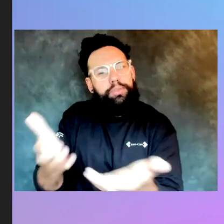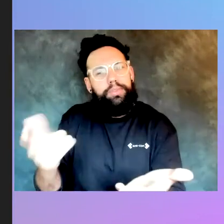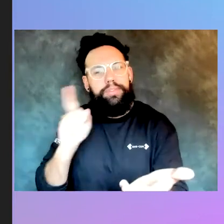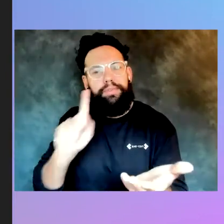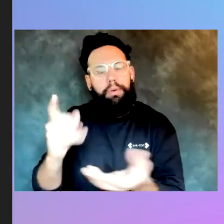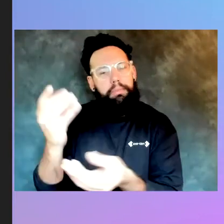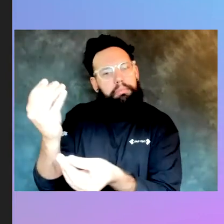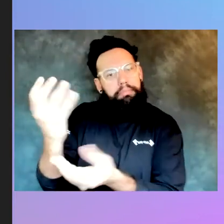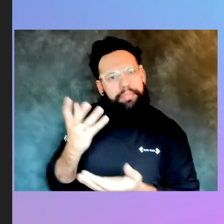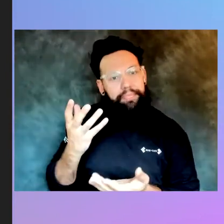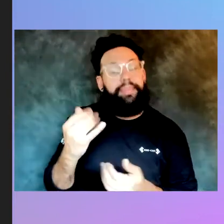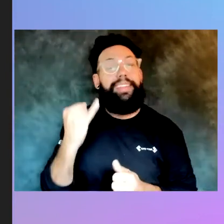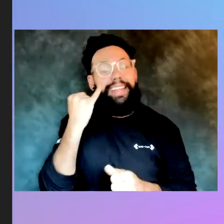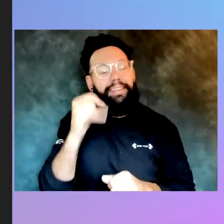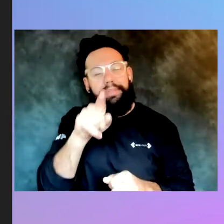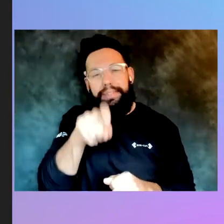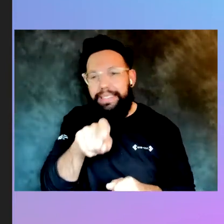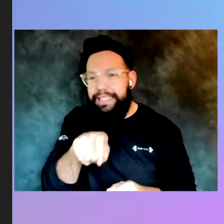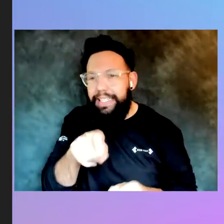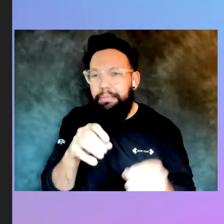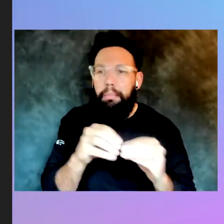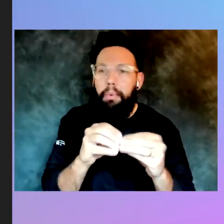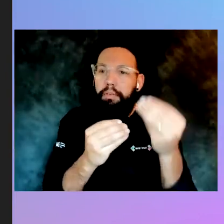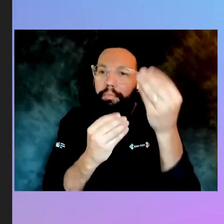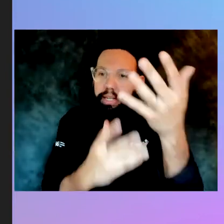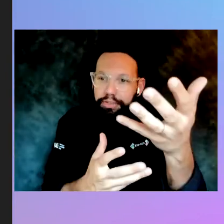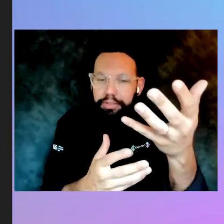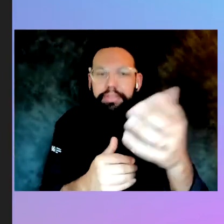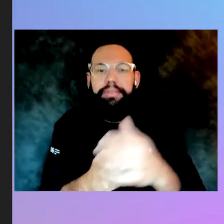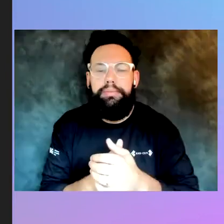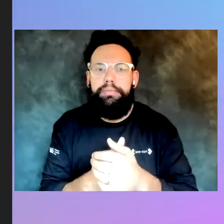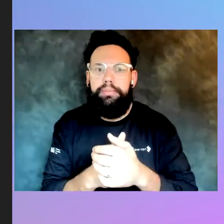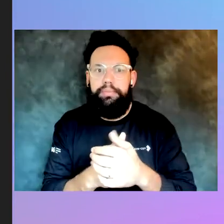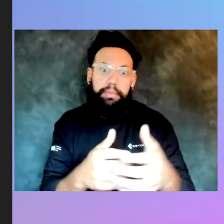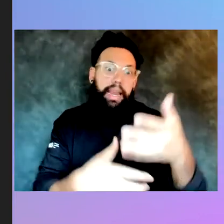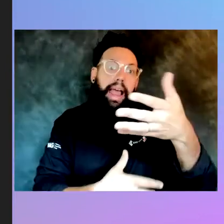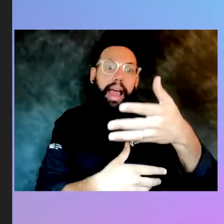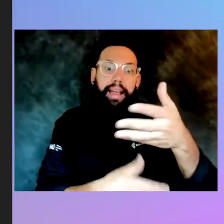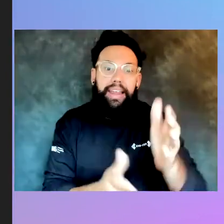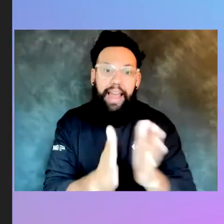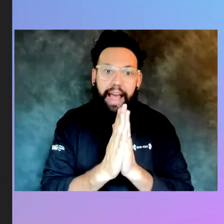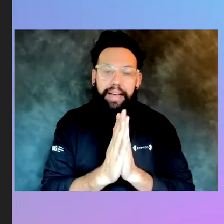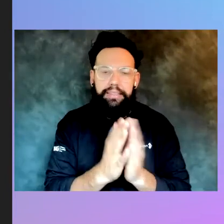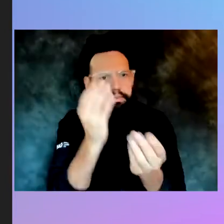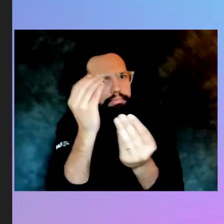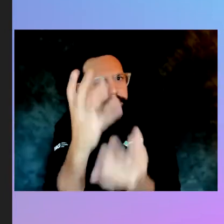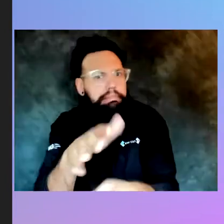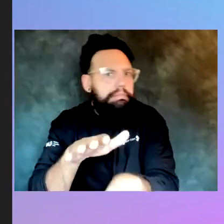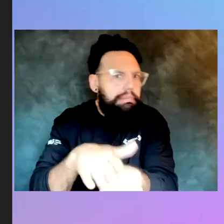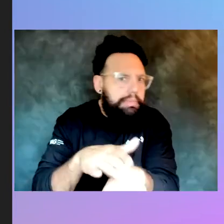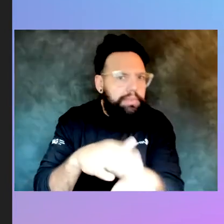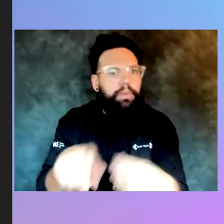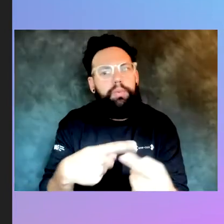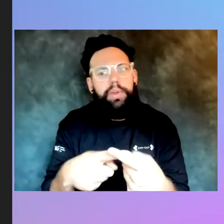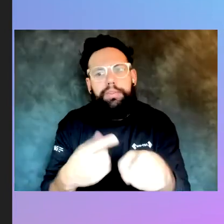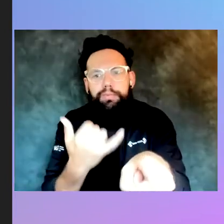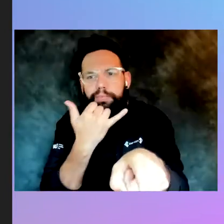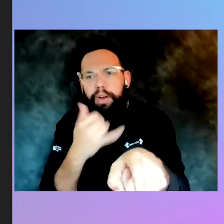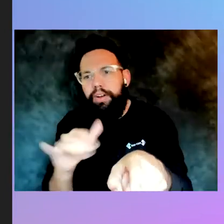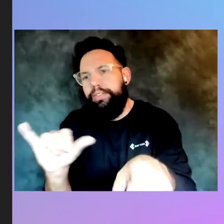we need it, and informing the tool when it may be wrong by slowly adding more to our initial prompt, we'll see how a